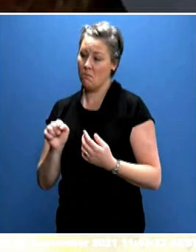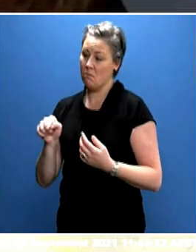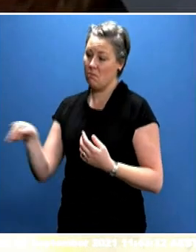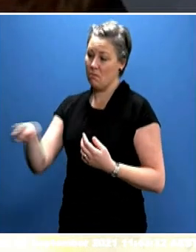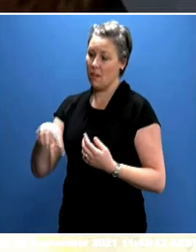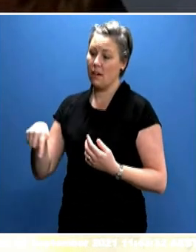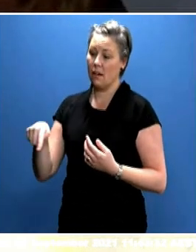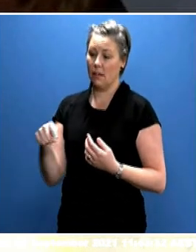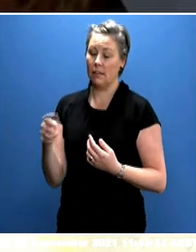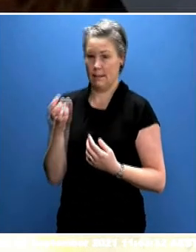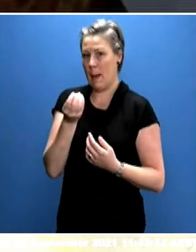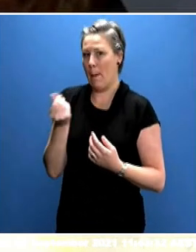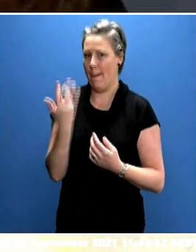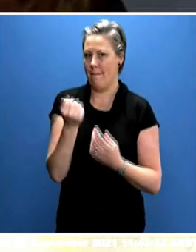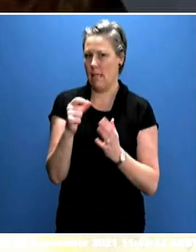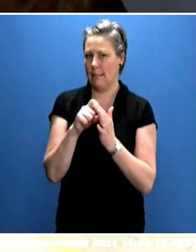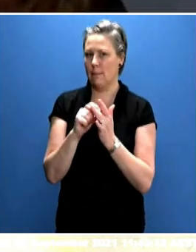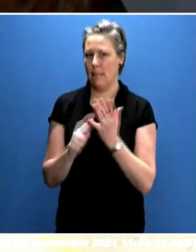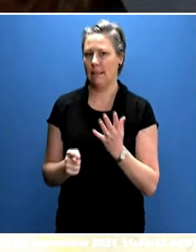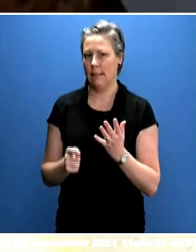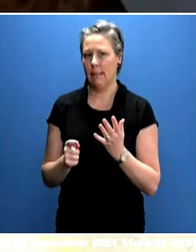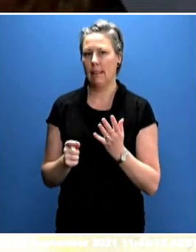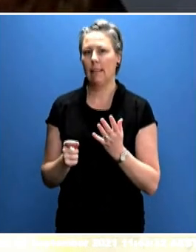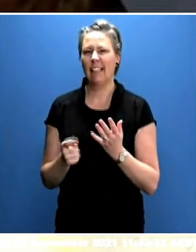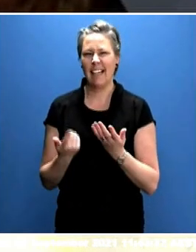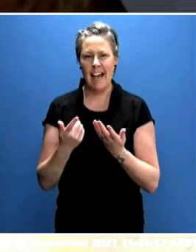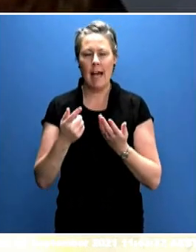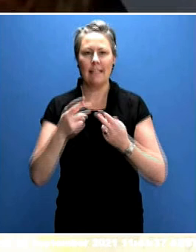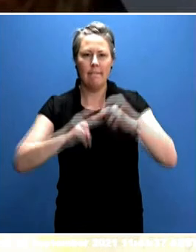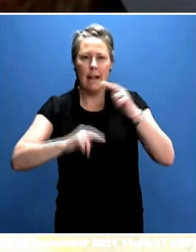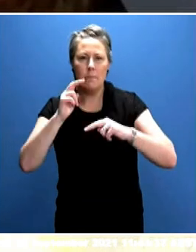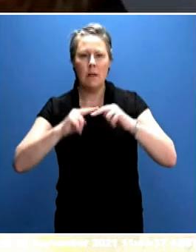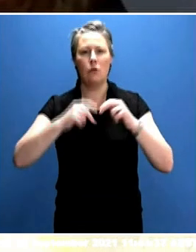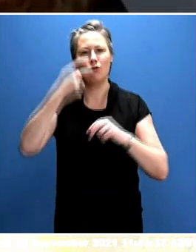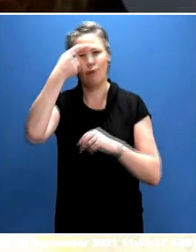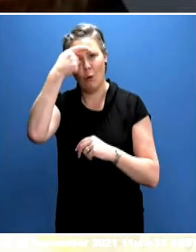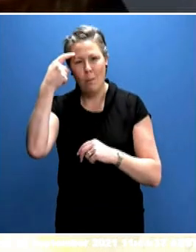would suffer from a disability, particularly in relation to complex developmental trauma and intergenerational trauma.